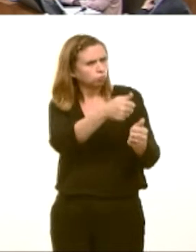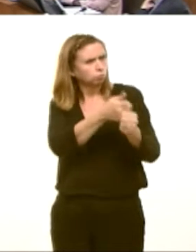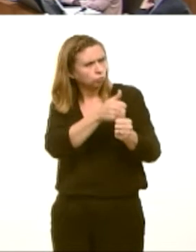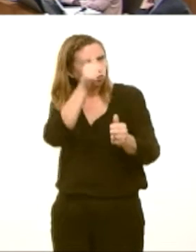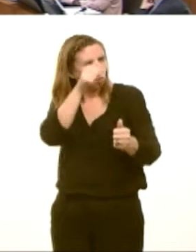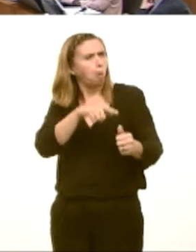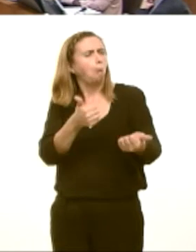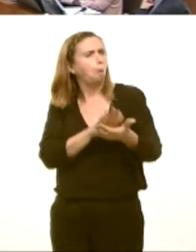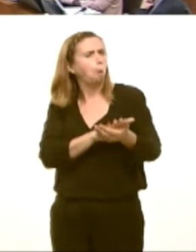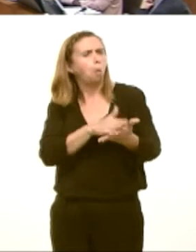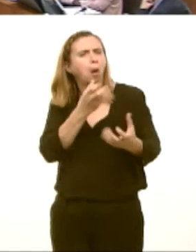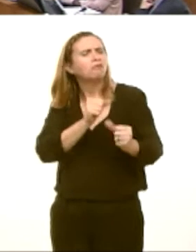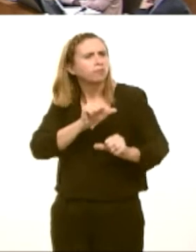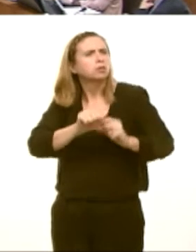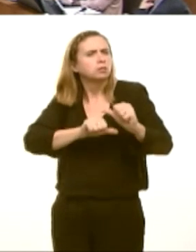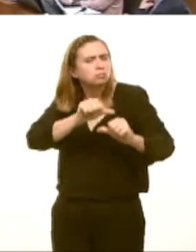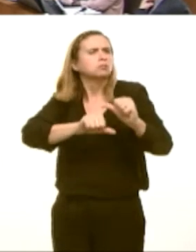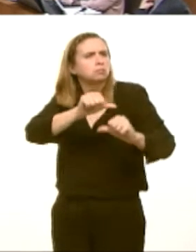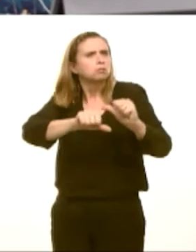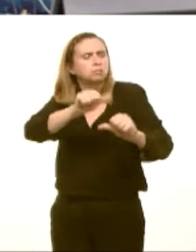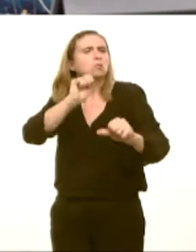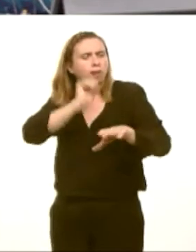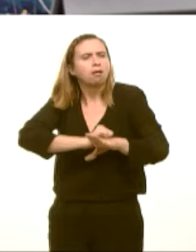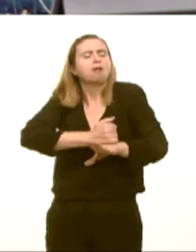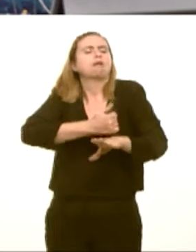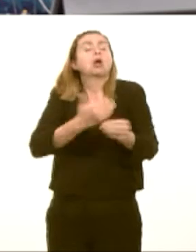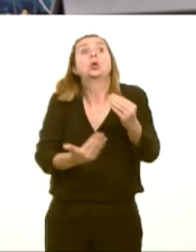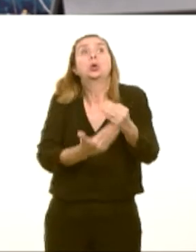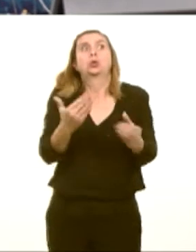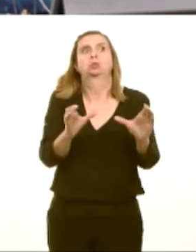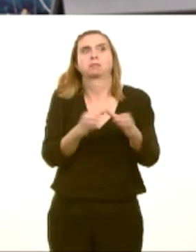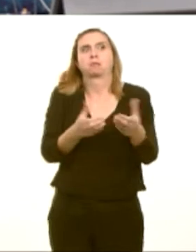is being made on delivering the SuRNICC at Glan Clwyd as a new department, as was always